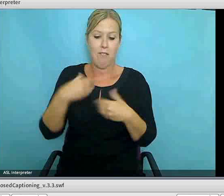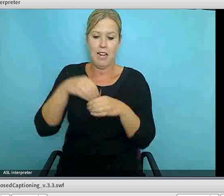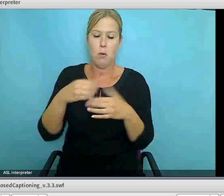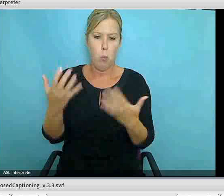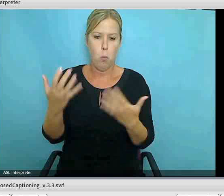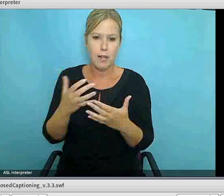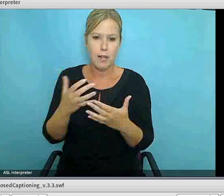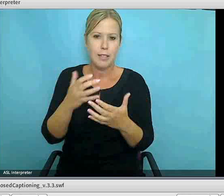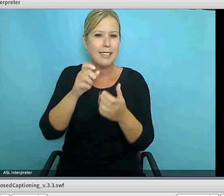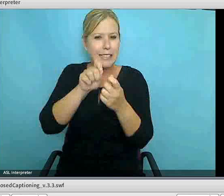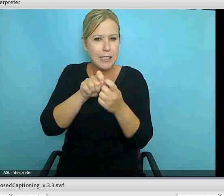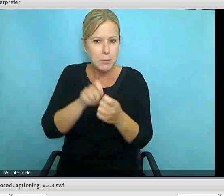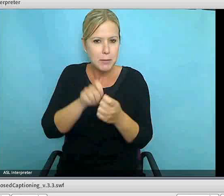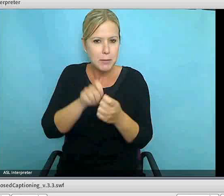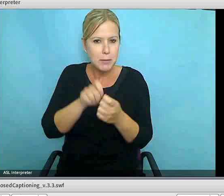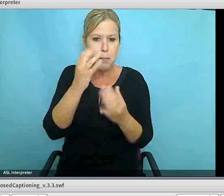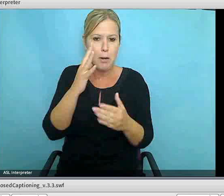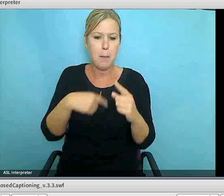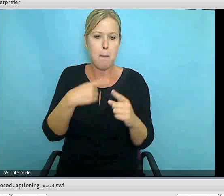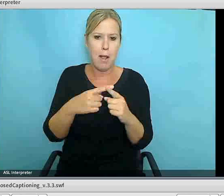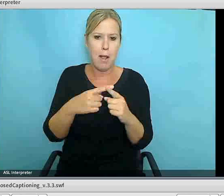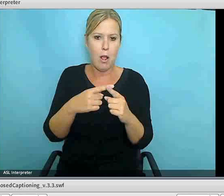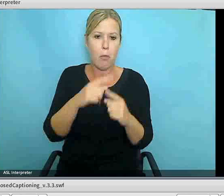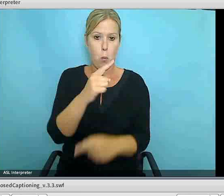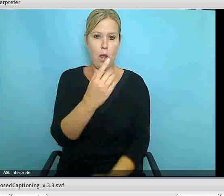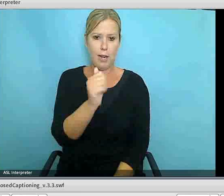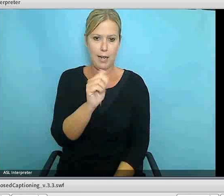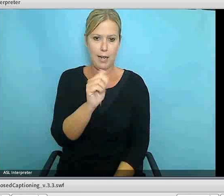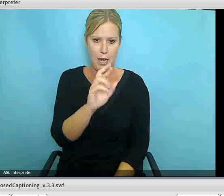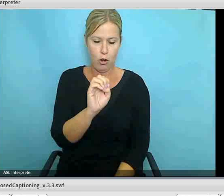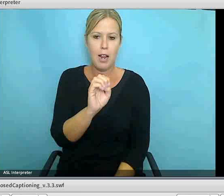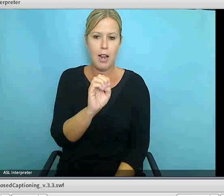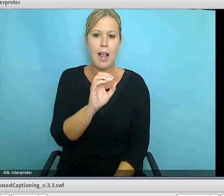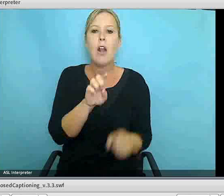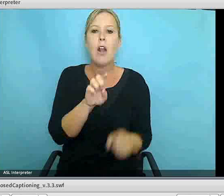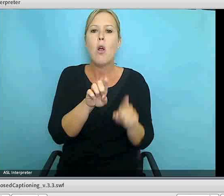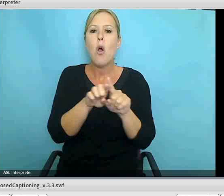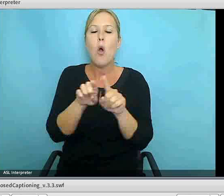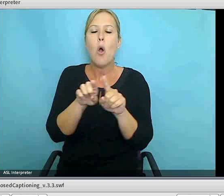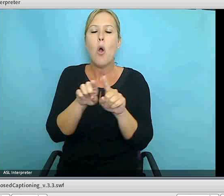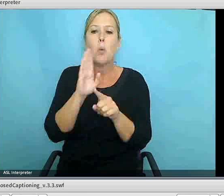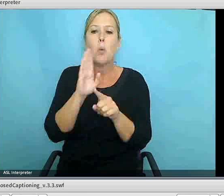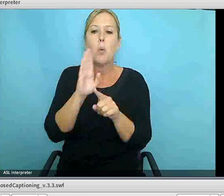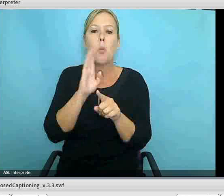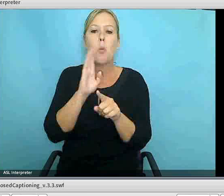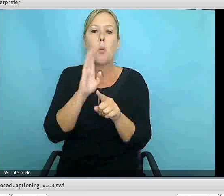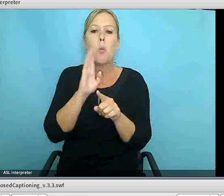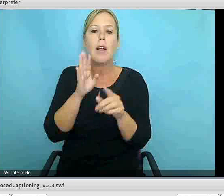It will identify One Care plans serving that individual's geographic area.